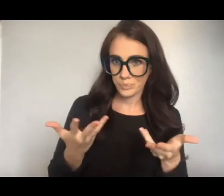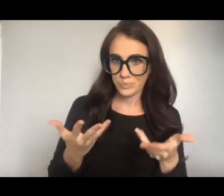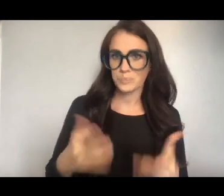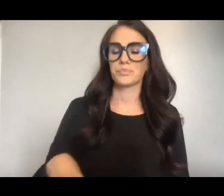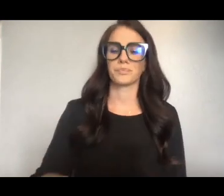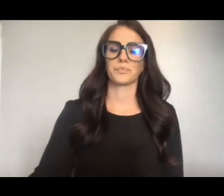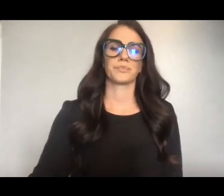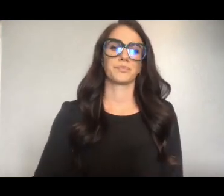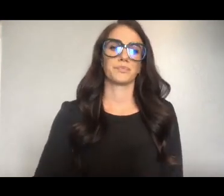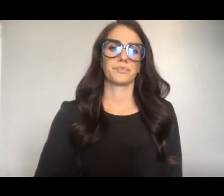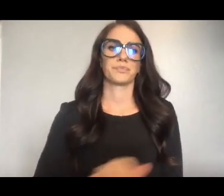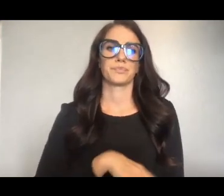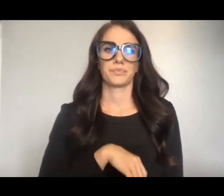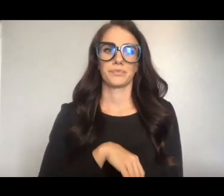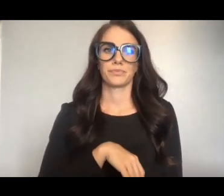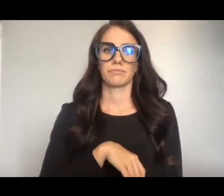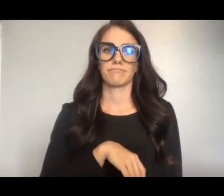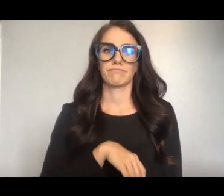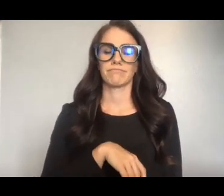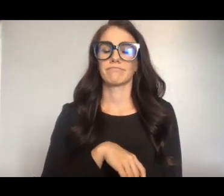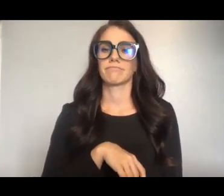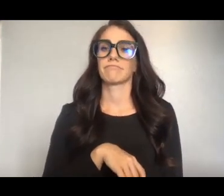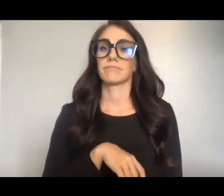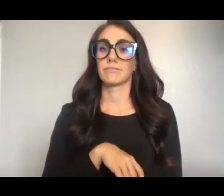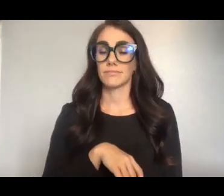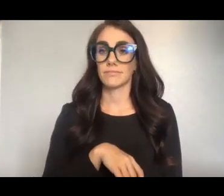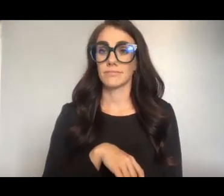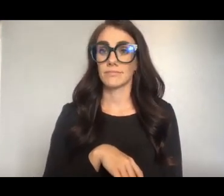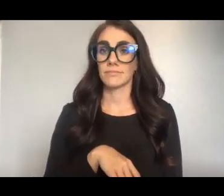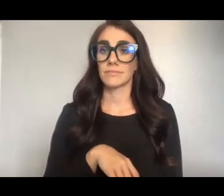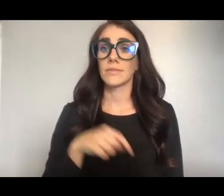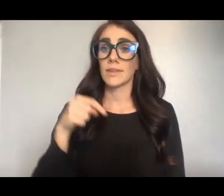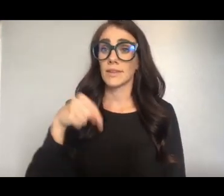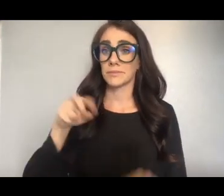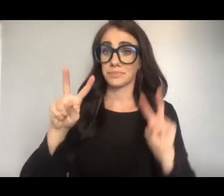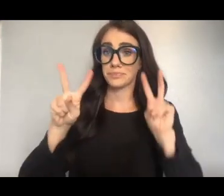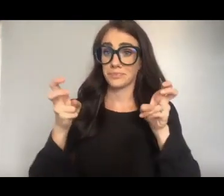and what we use.